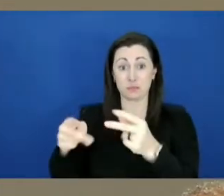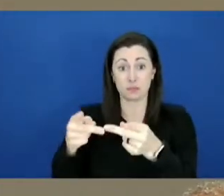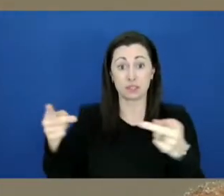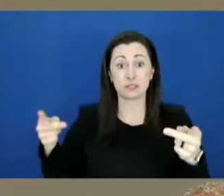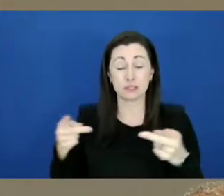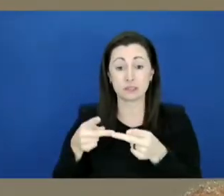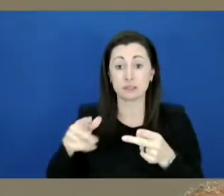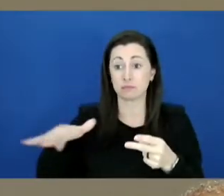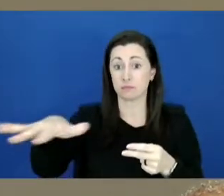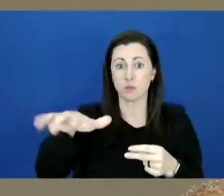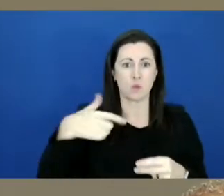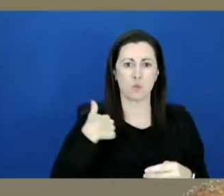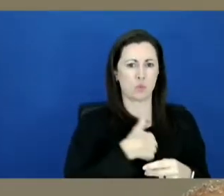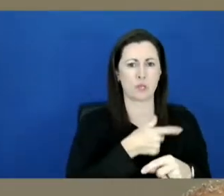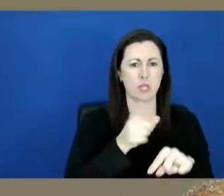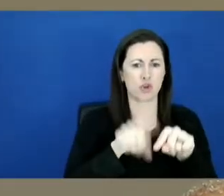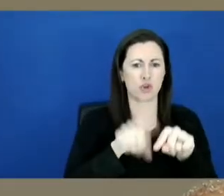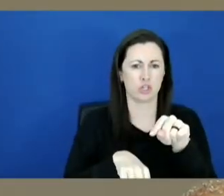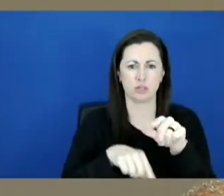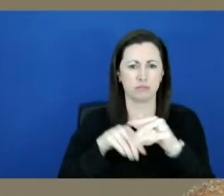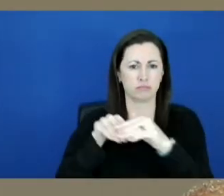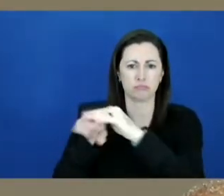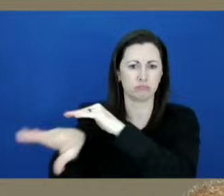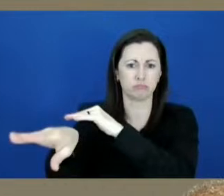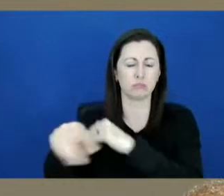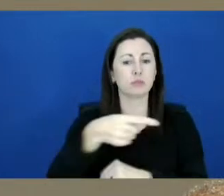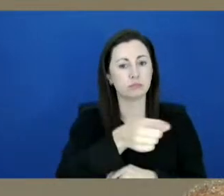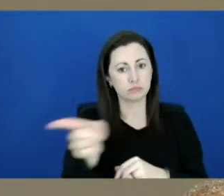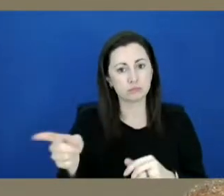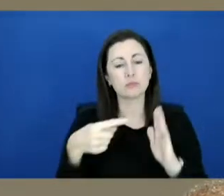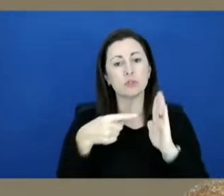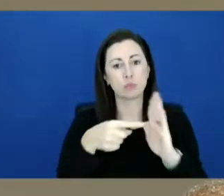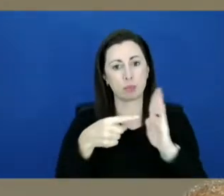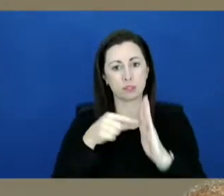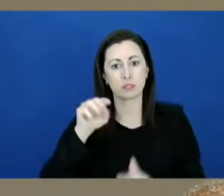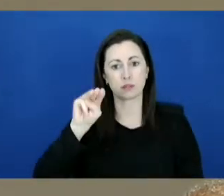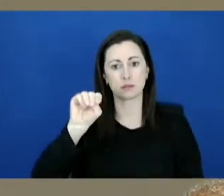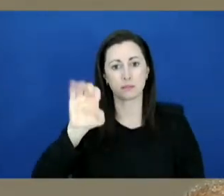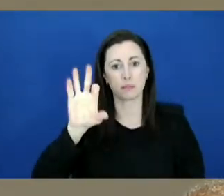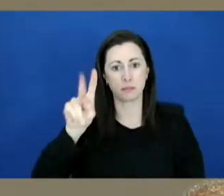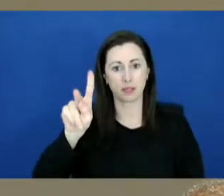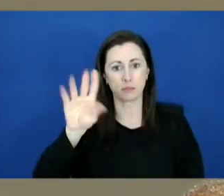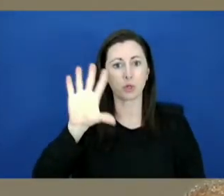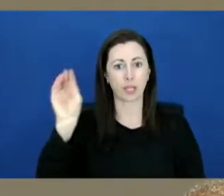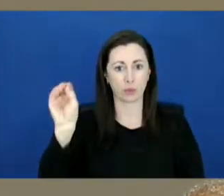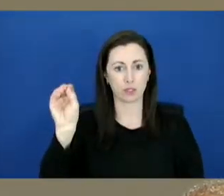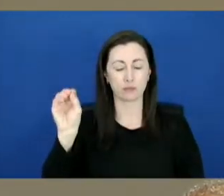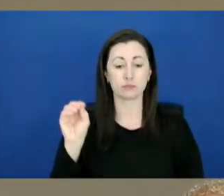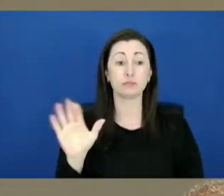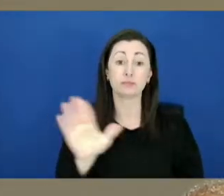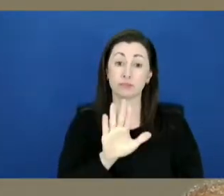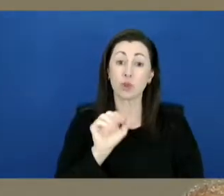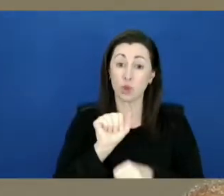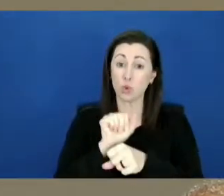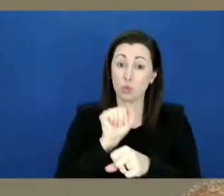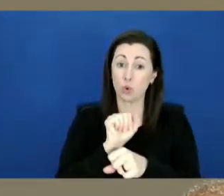AND YOU'RE GOING INTO SPACES AND